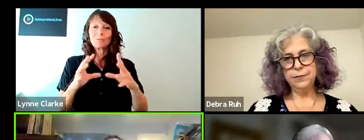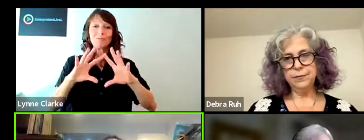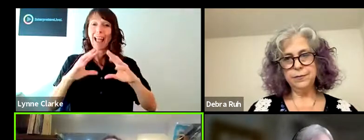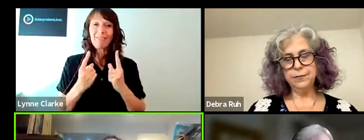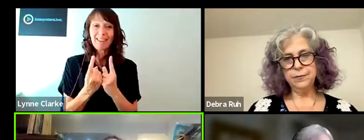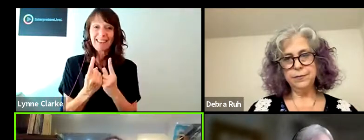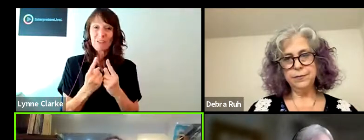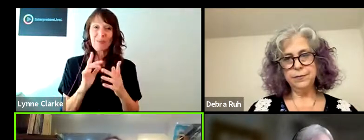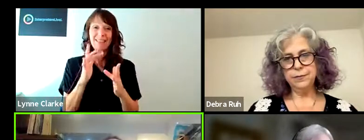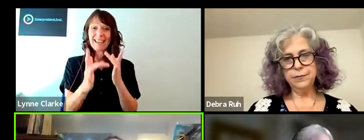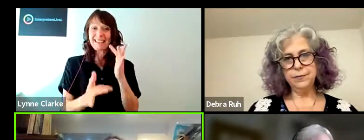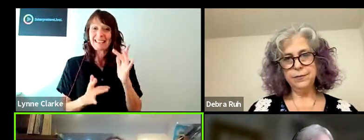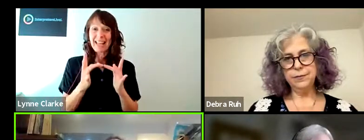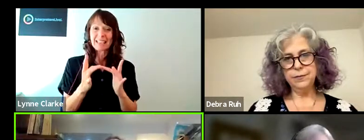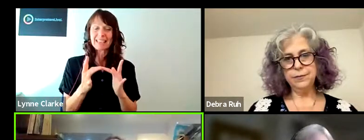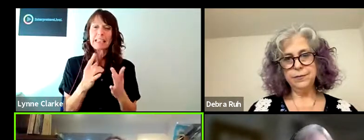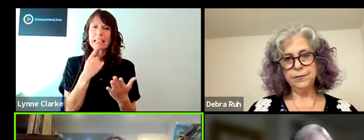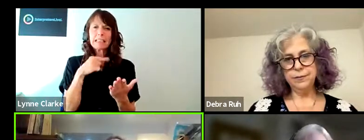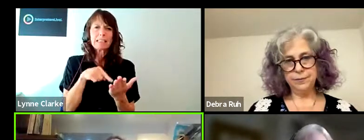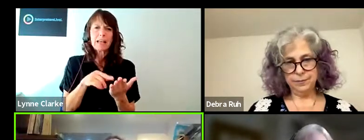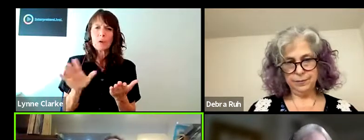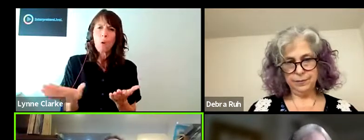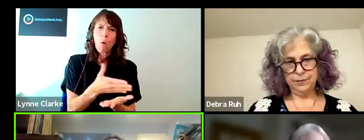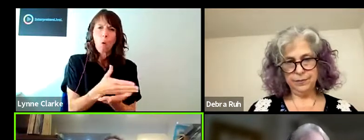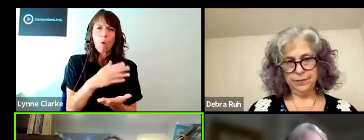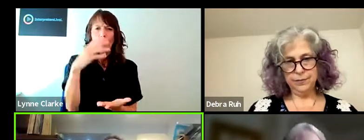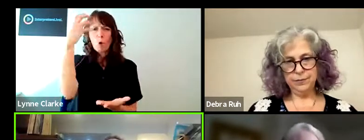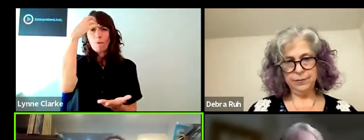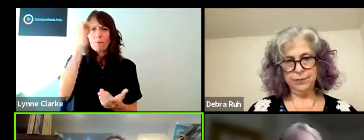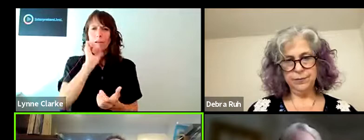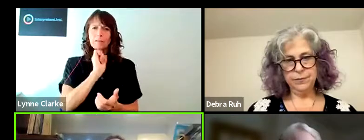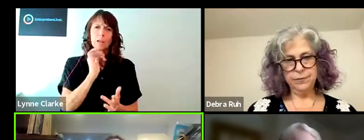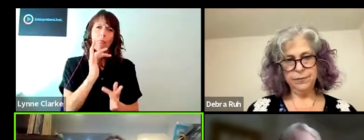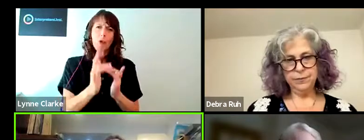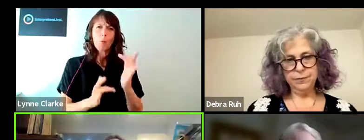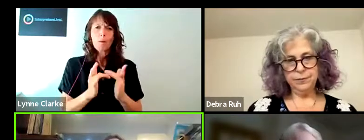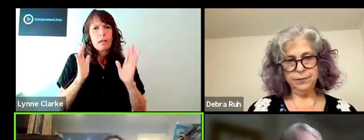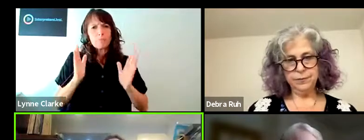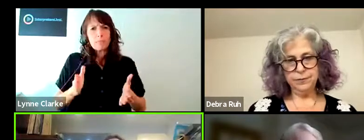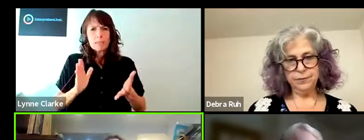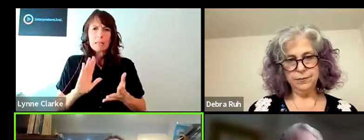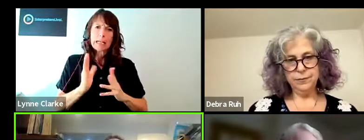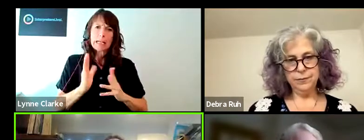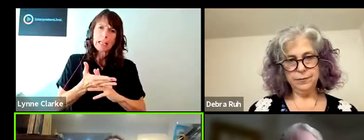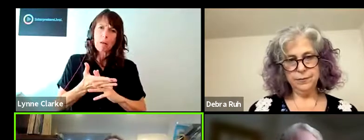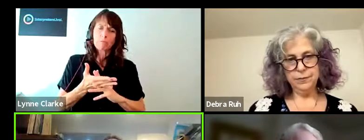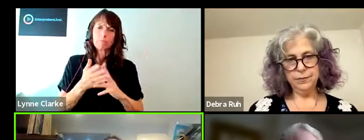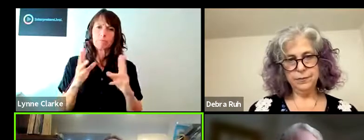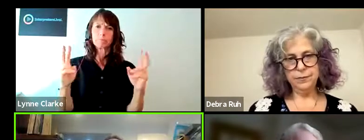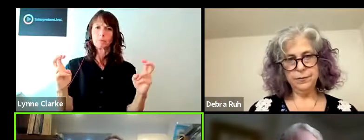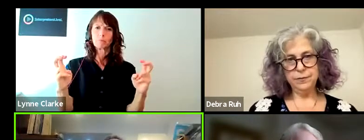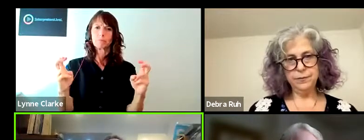So in it, it said all government websites must be accessible. And absolutely nothing